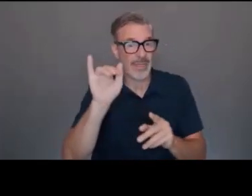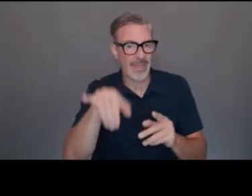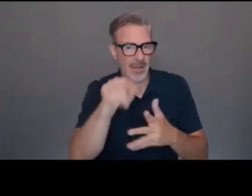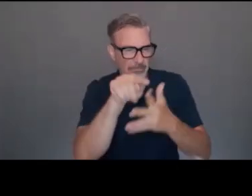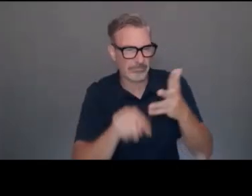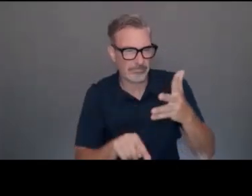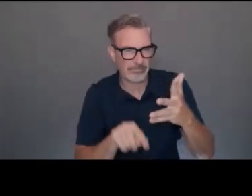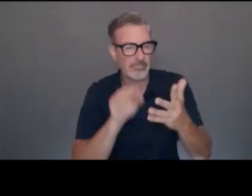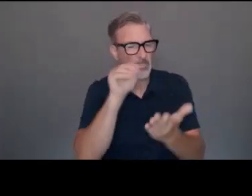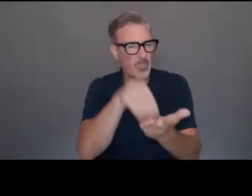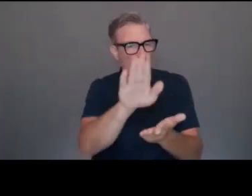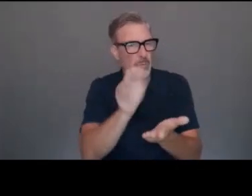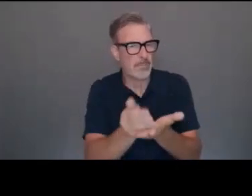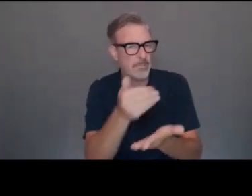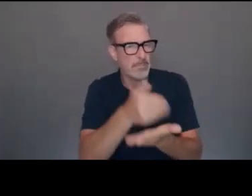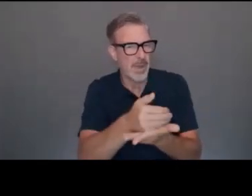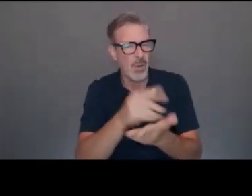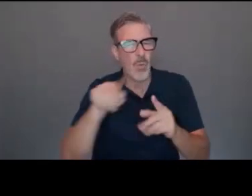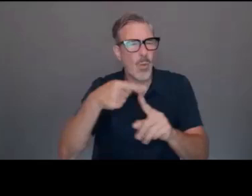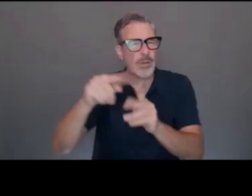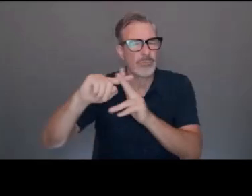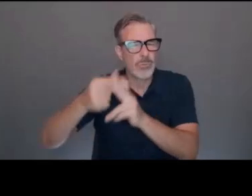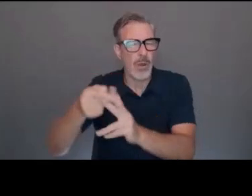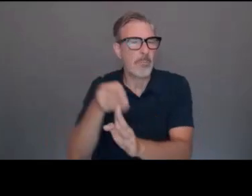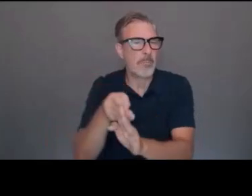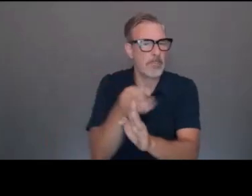As noted on our Updates to Funding Opportunities and Portal page,